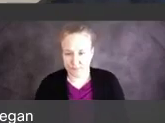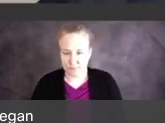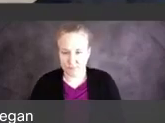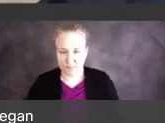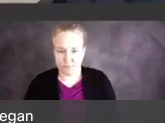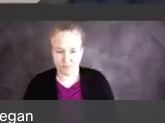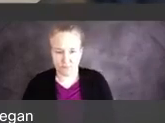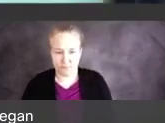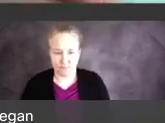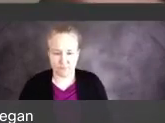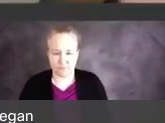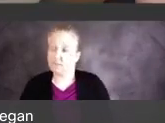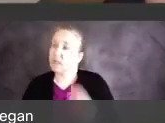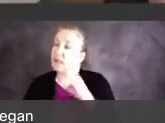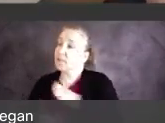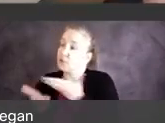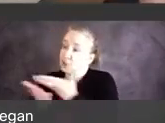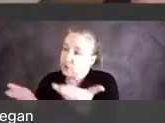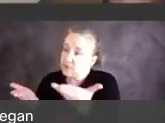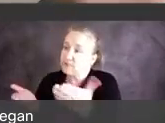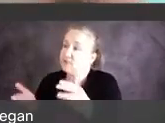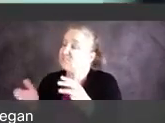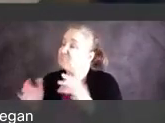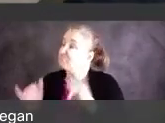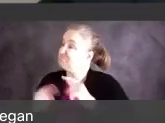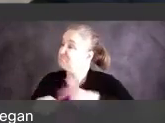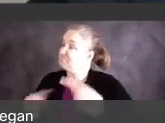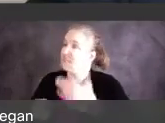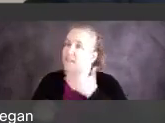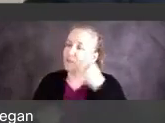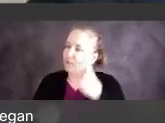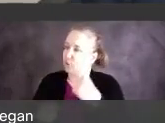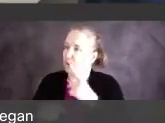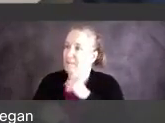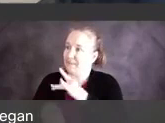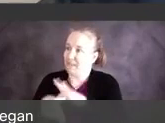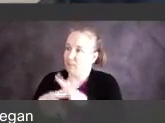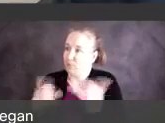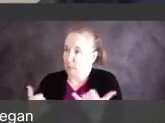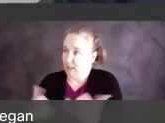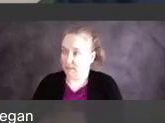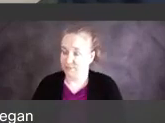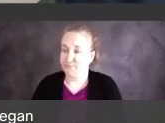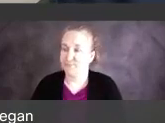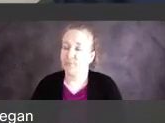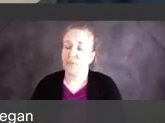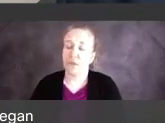[Reporter] Commissioners, as always, thanks for making yourselves available. The, as we all know,